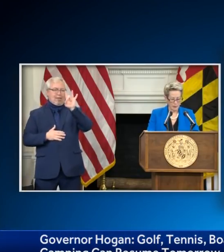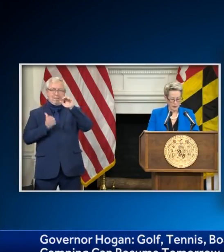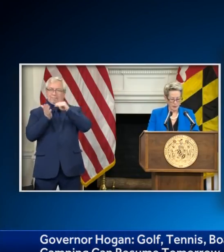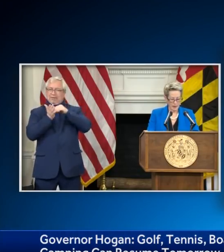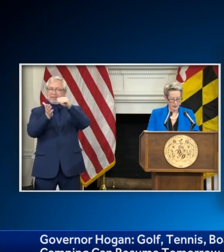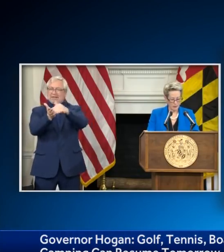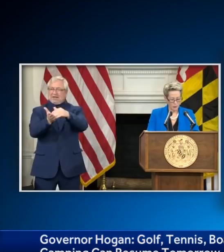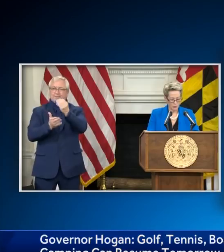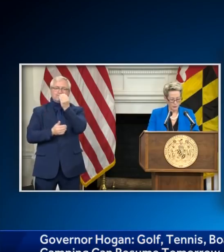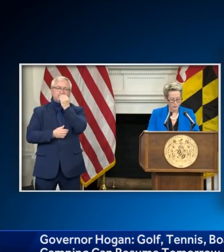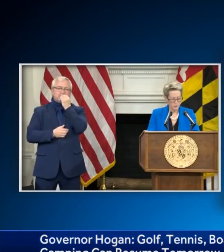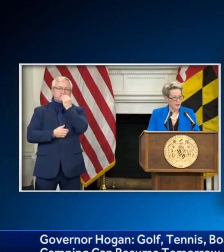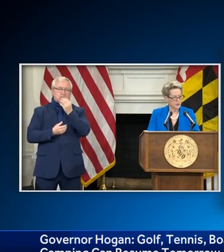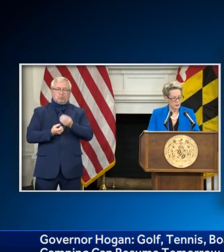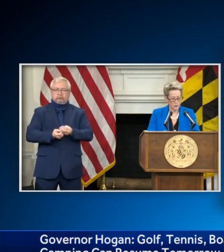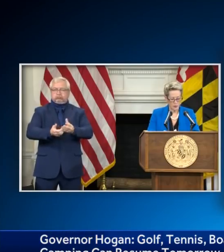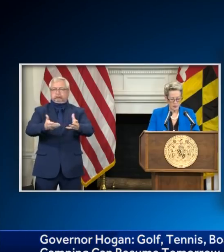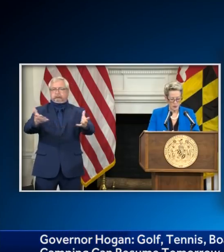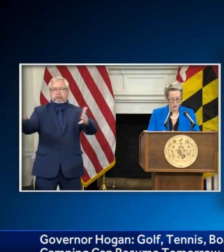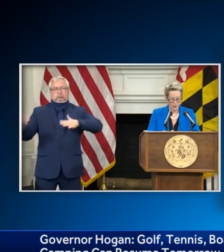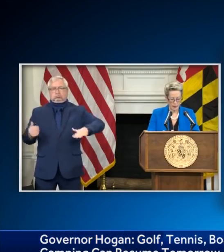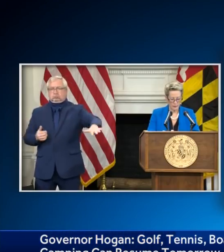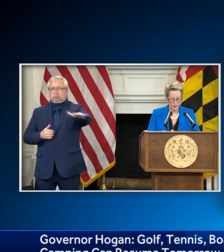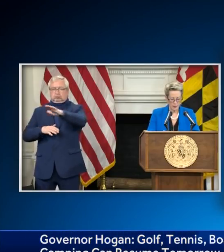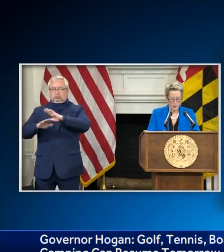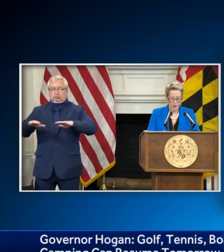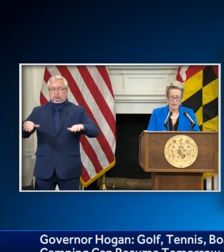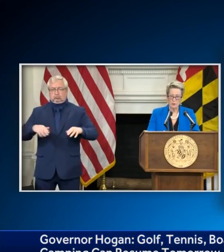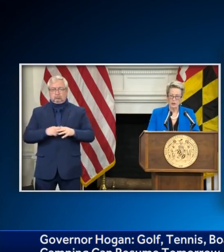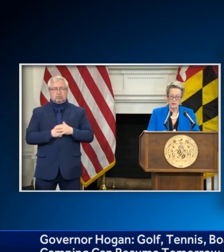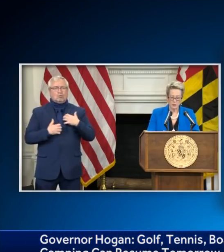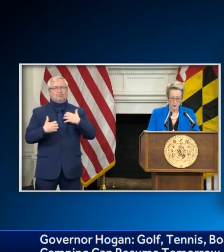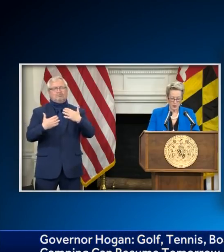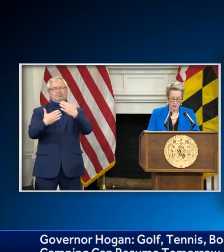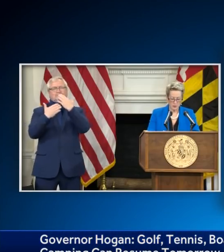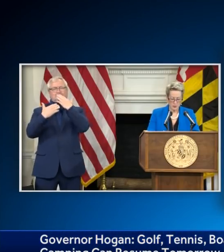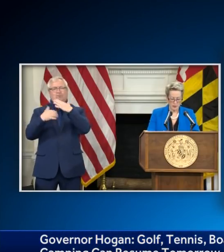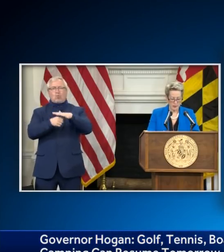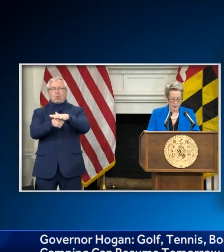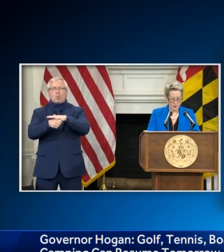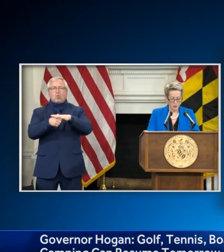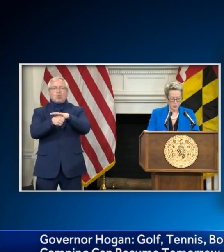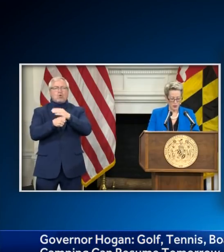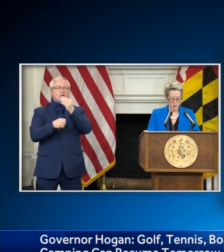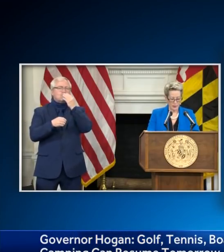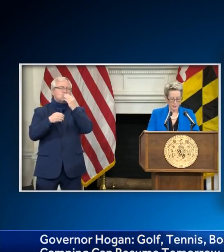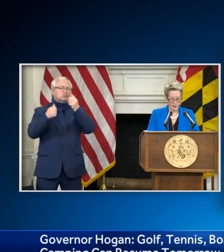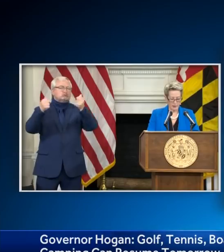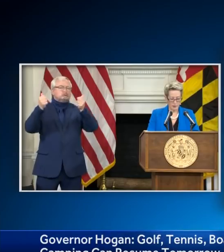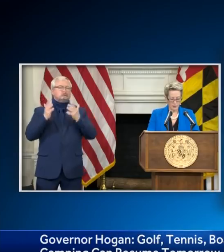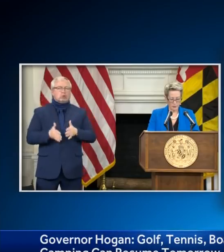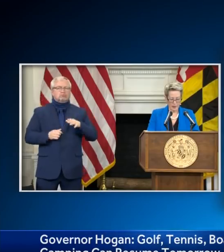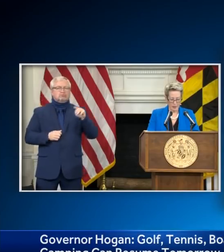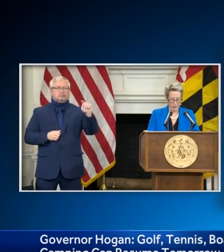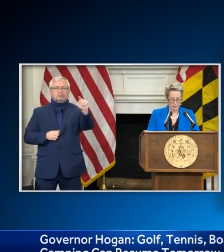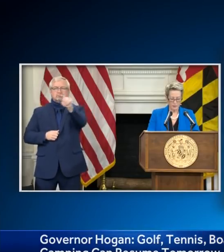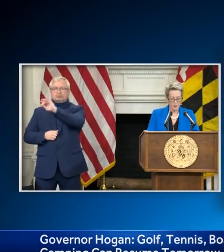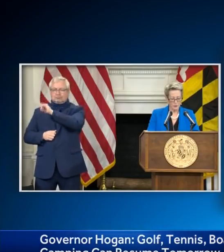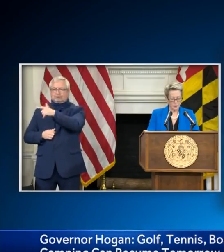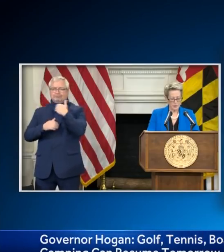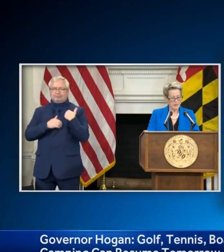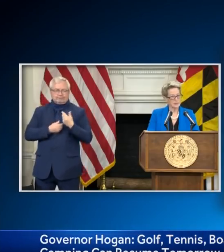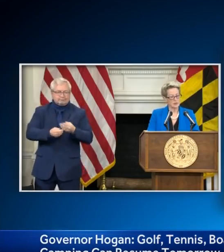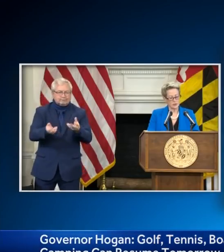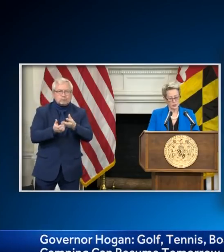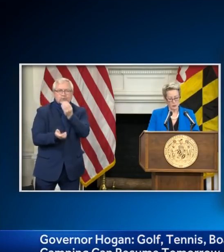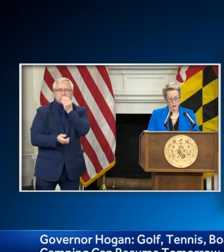SINCE THE BEGINNING OF MARCH, WE HAVE SERVED NEARLY 8 MILLION YEAR -- MEALS TO SCHOOLCHILDREN IN MARYLAND.